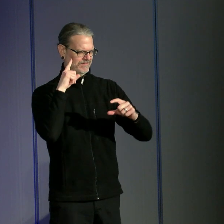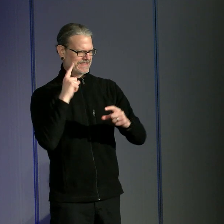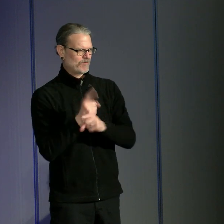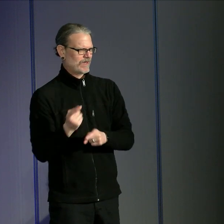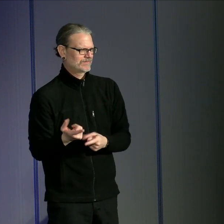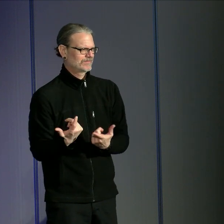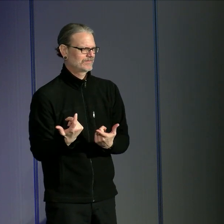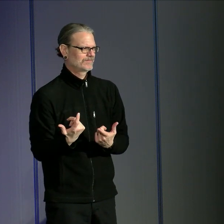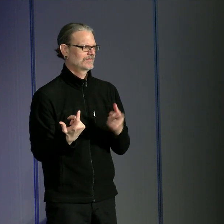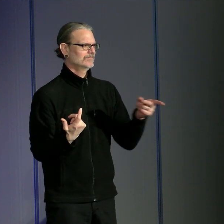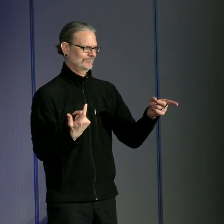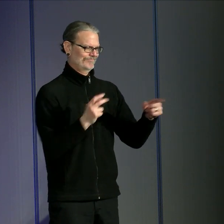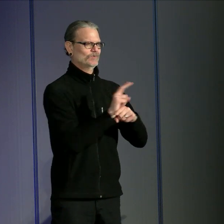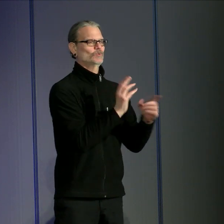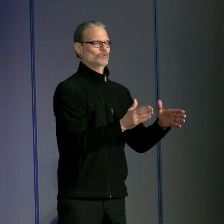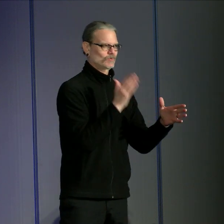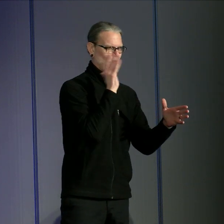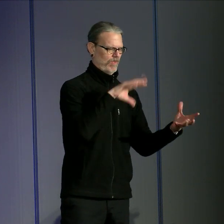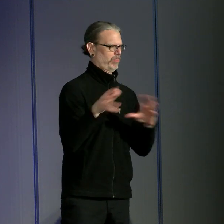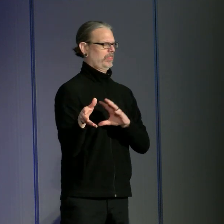So now we've got a complete view.